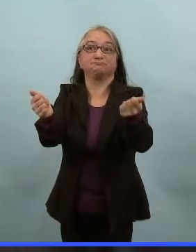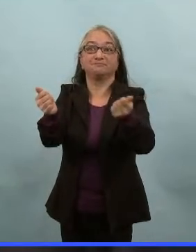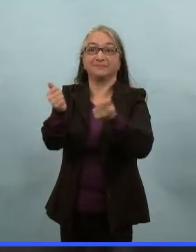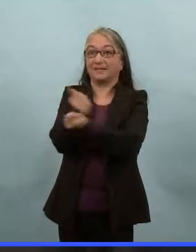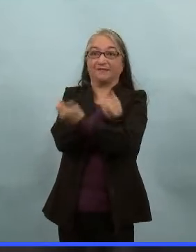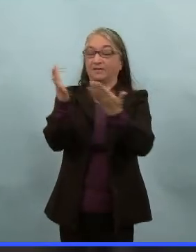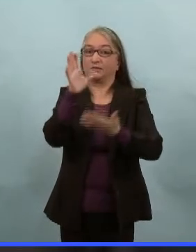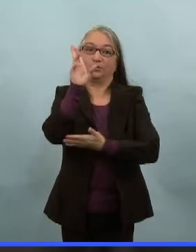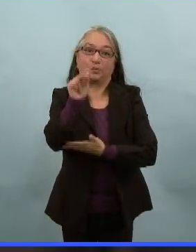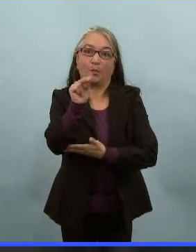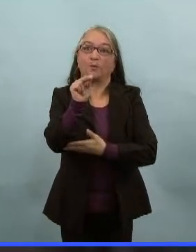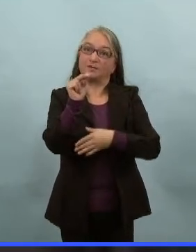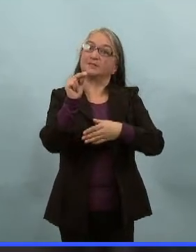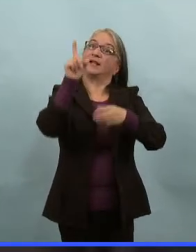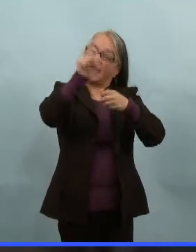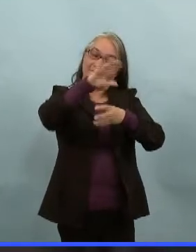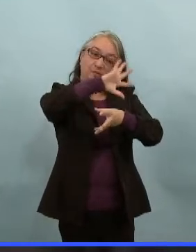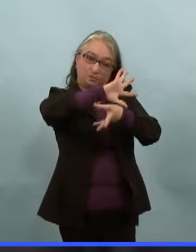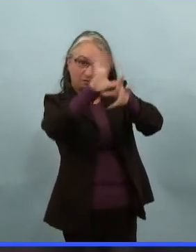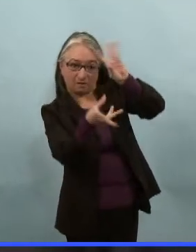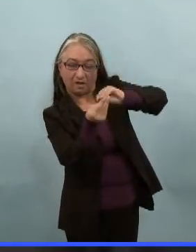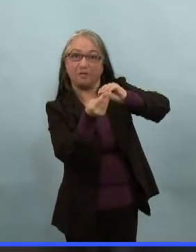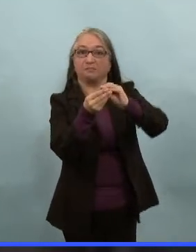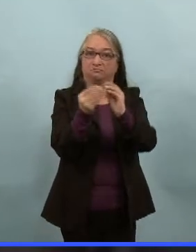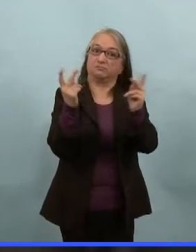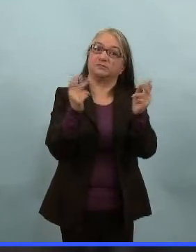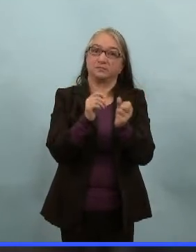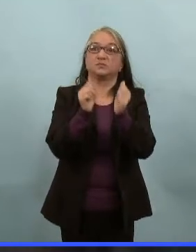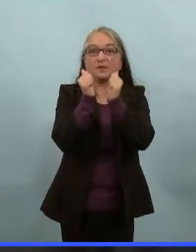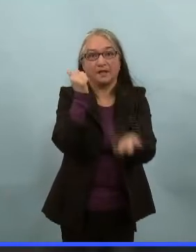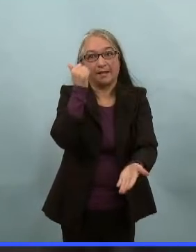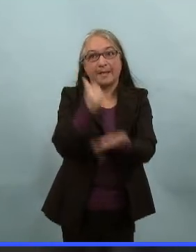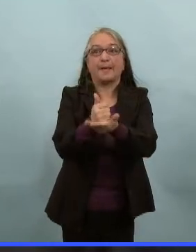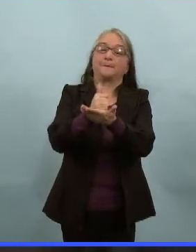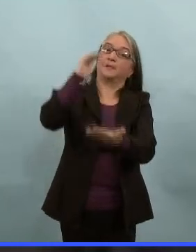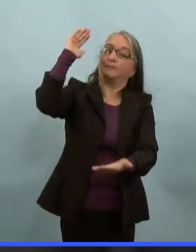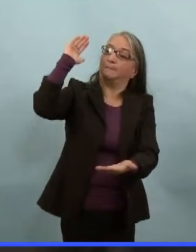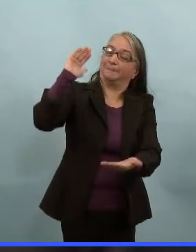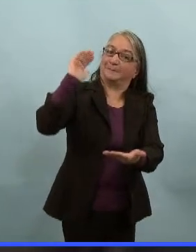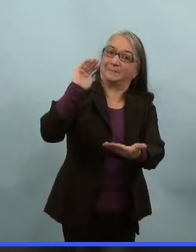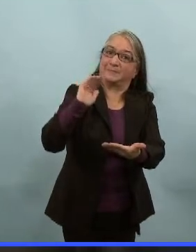to help mitigate the issues related to cool the 19 and to help prevent severe outcomes